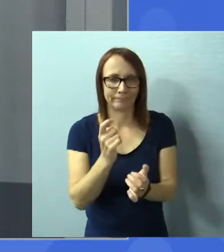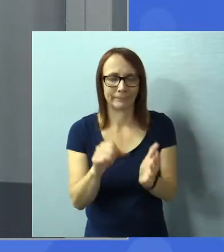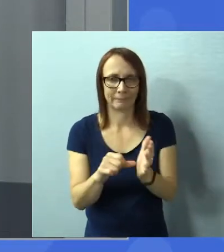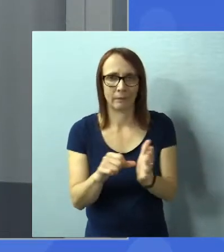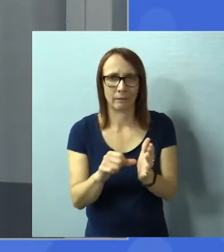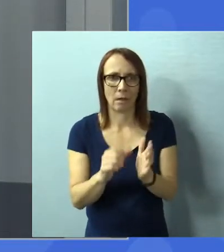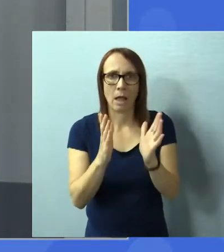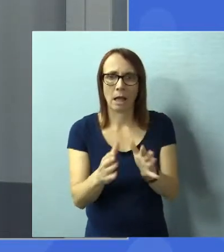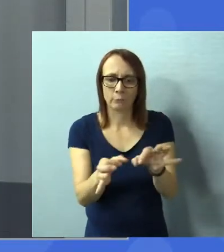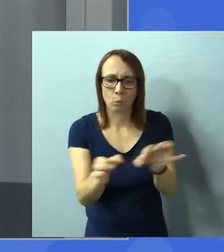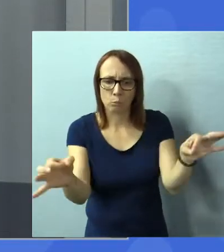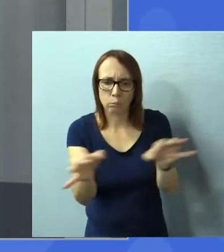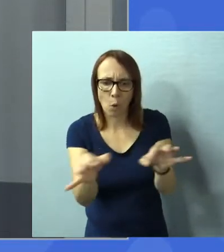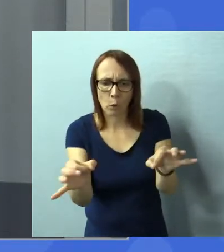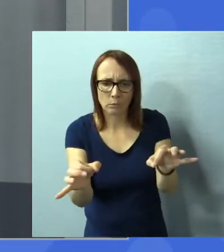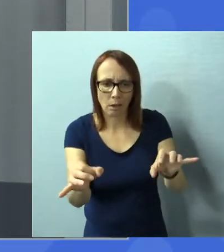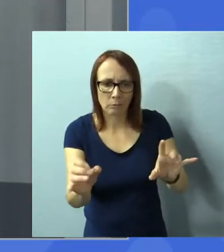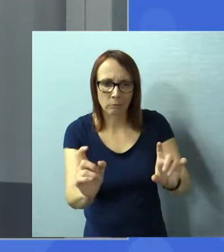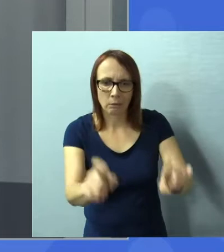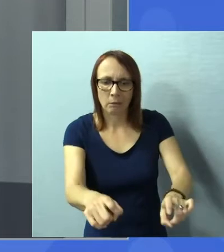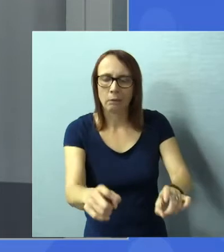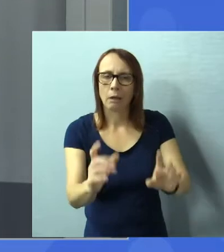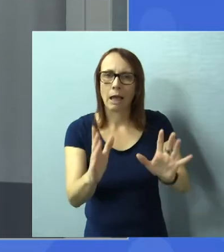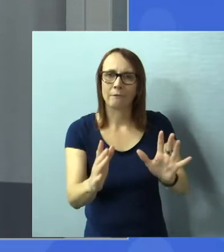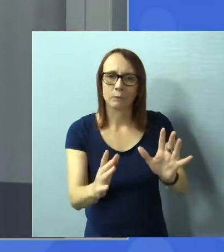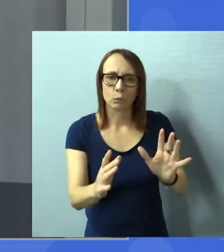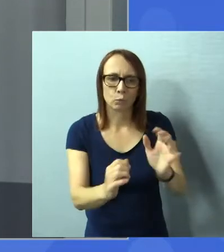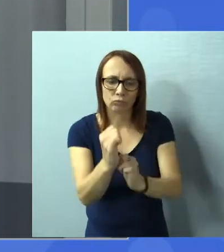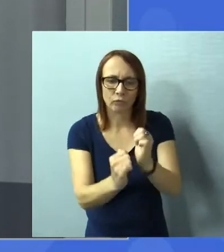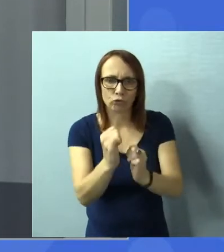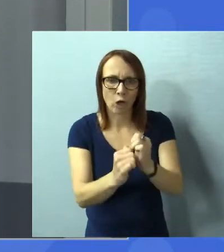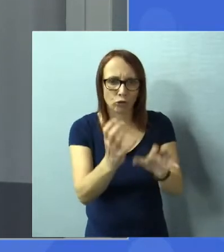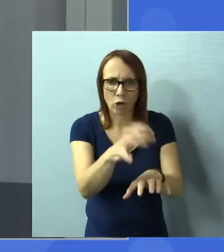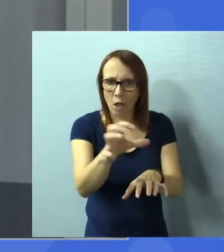have to build up and infrastructure we have to change emigration laws we have